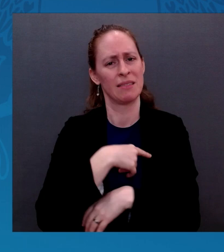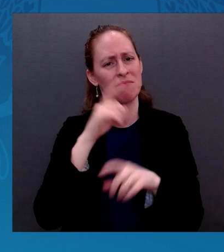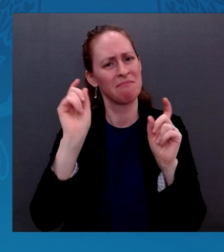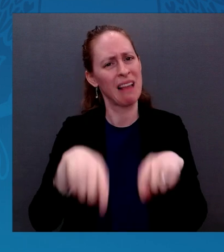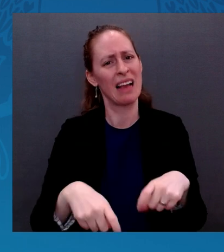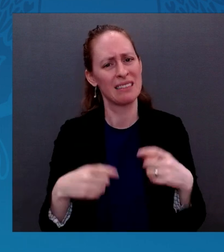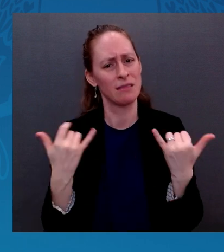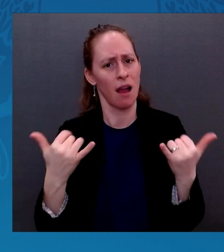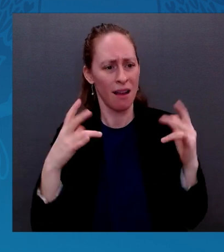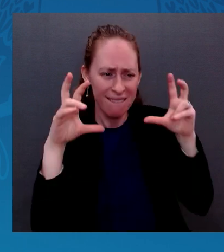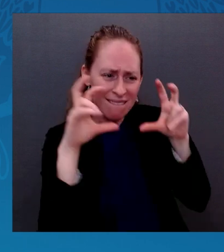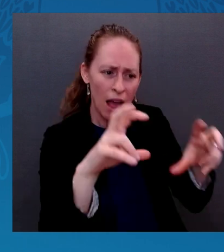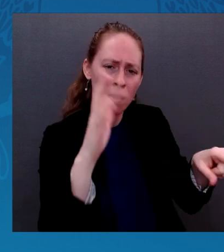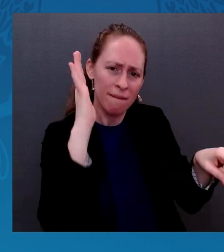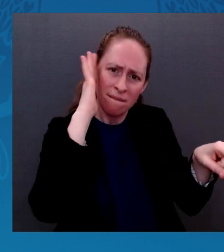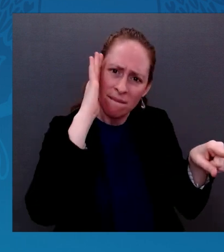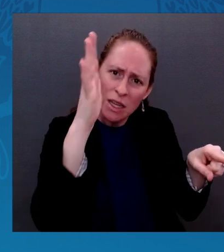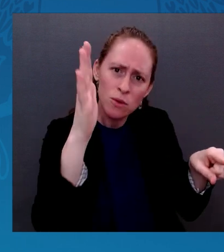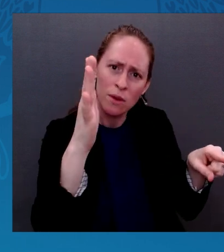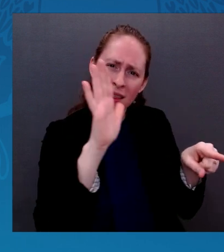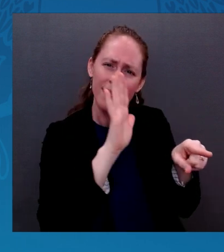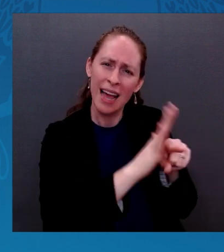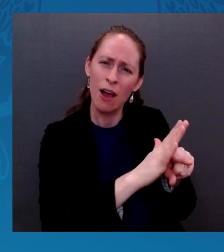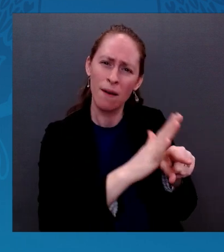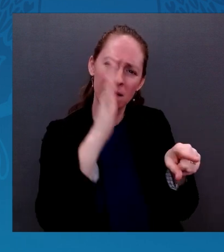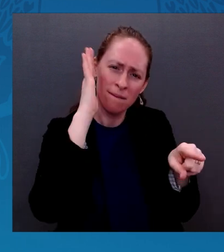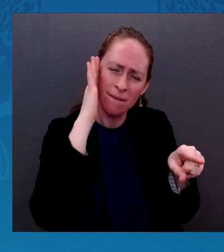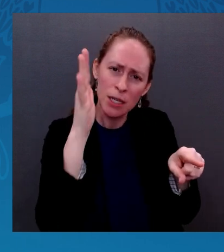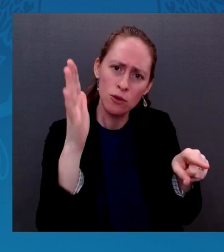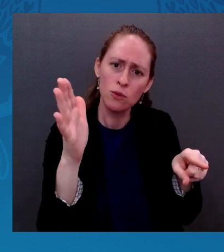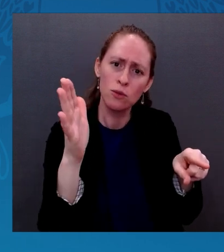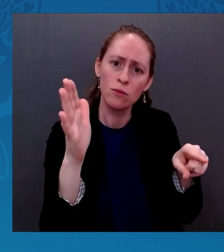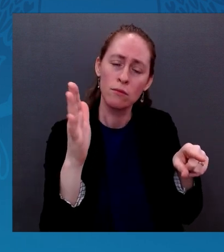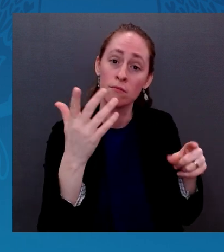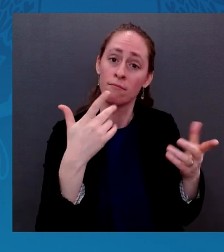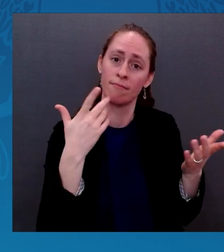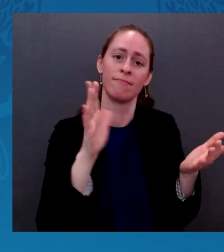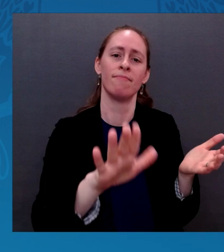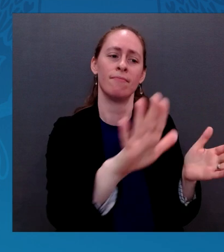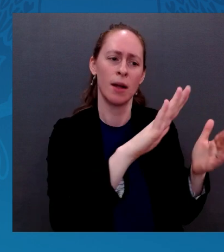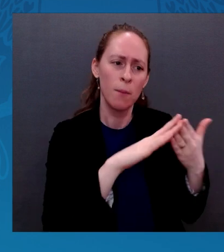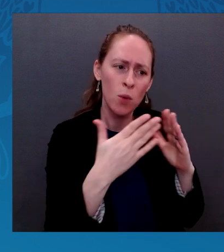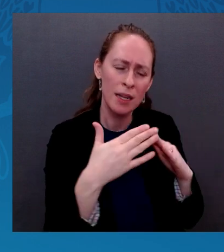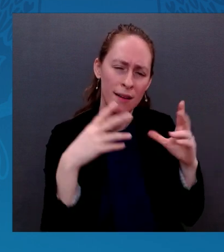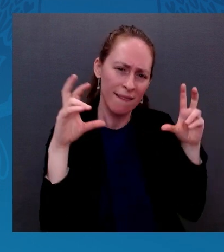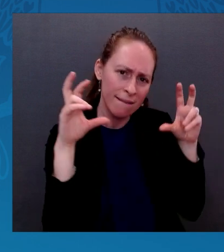All that is what is present on this topic. So I think the community leaders,